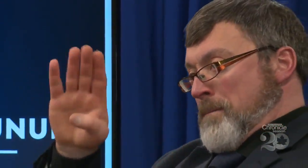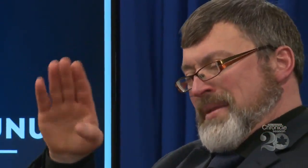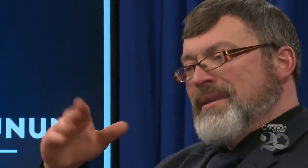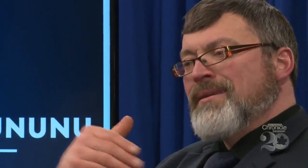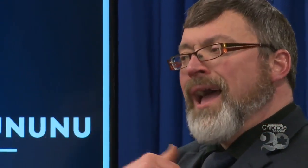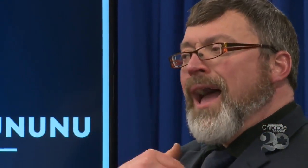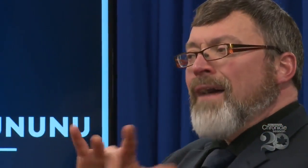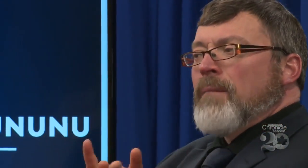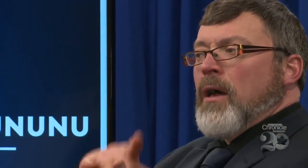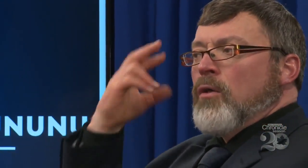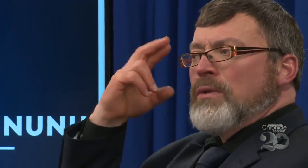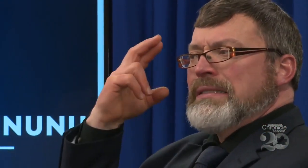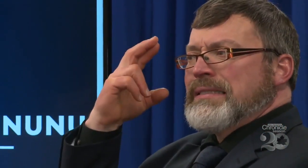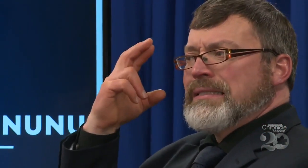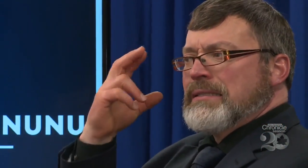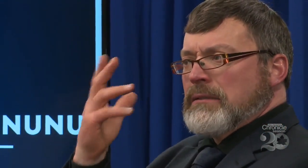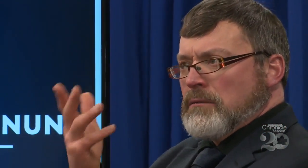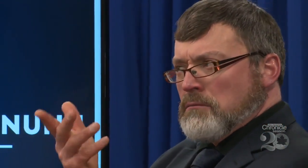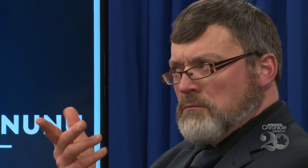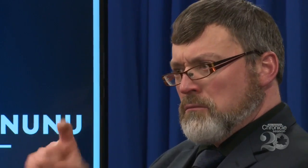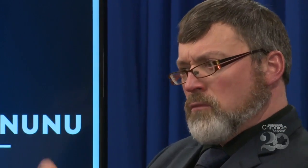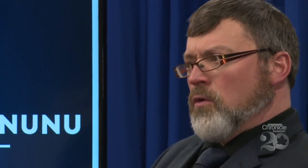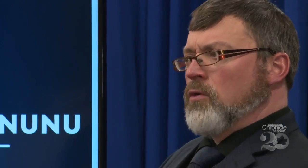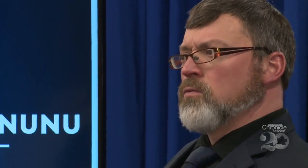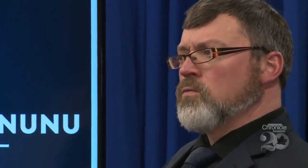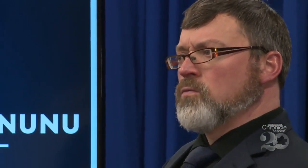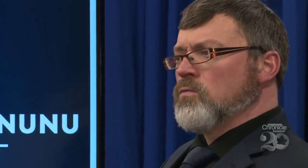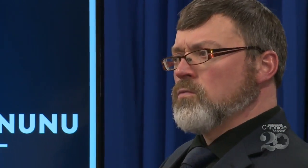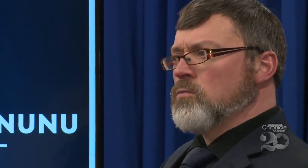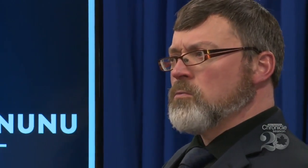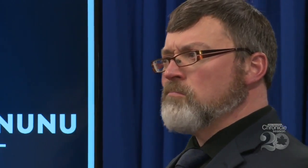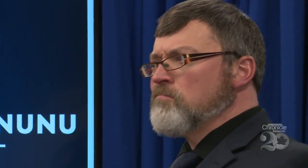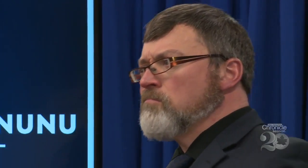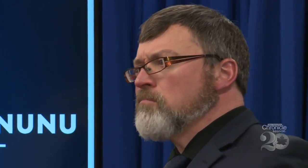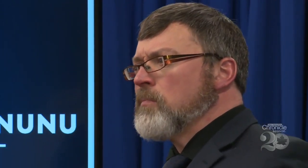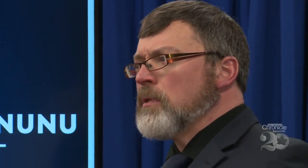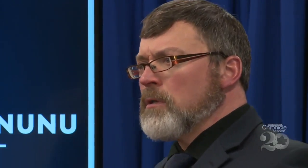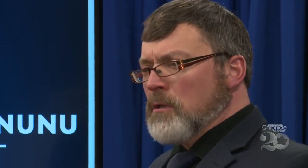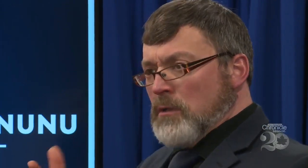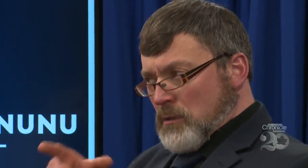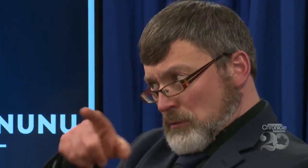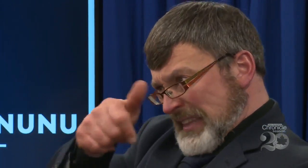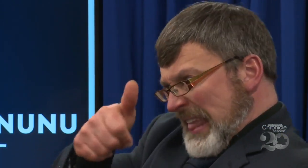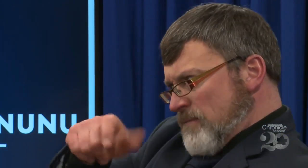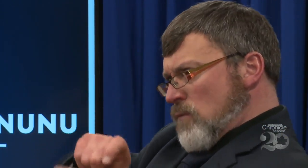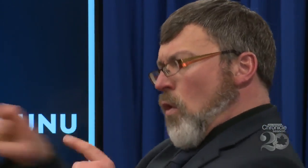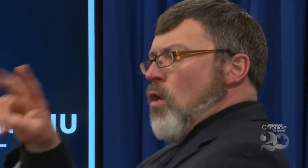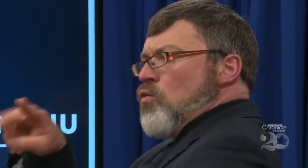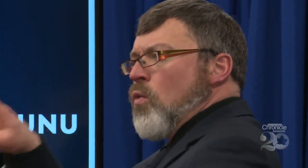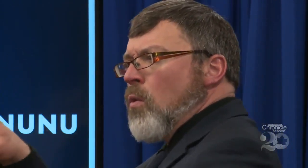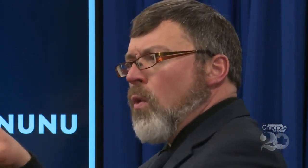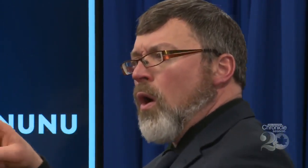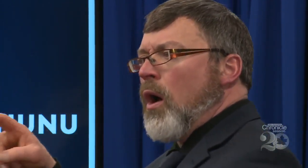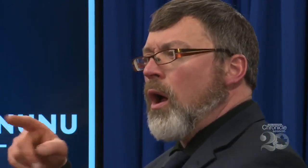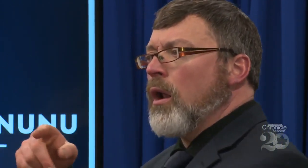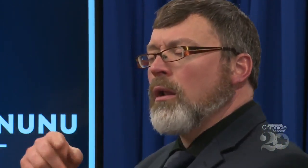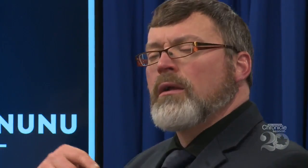IT’S AN INCREDIBLY COMPLEX LANGUAGE, AND WHEN YOU SEE DAVID’S MOUTH MOVEMENTS, E MOVEMENTS, AND ALL OF THOSE